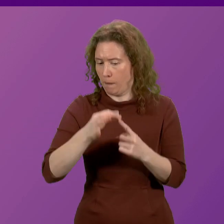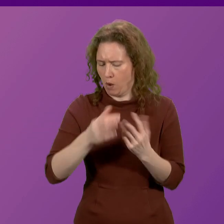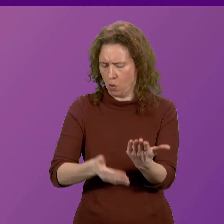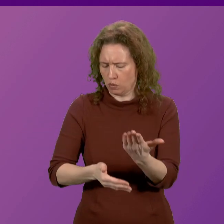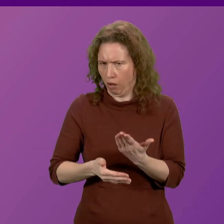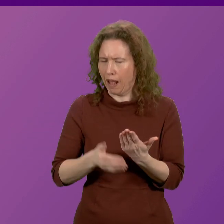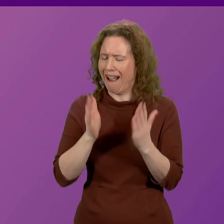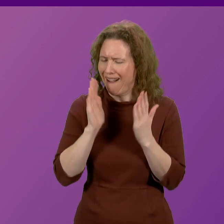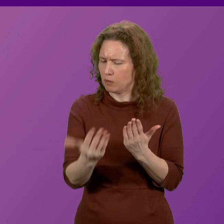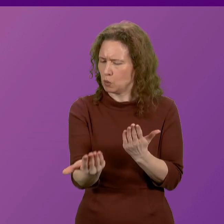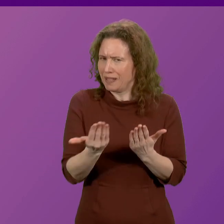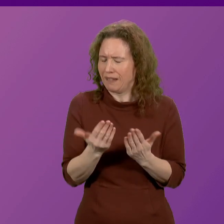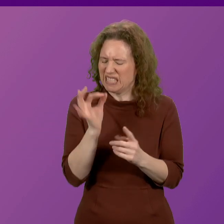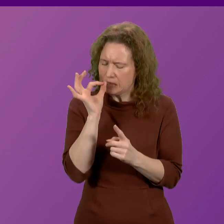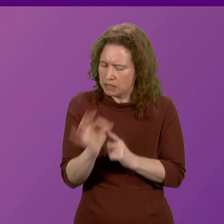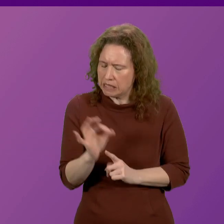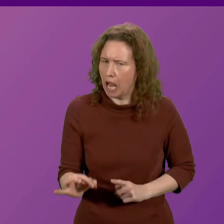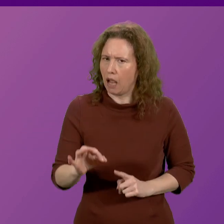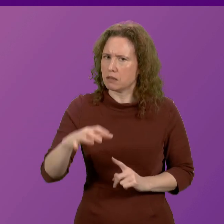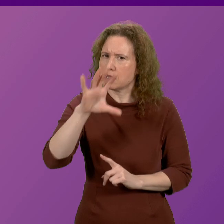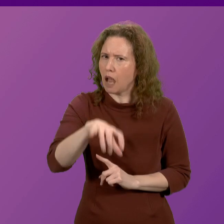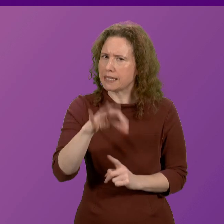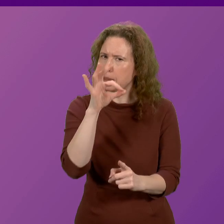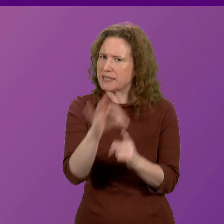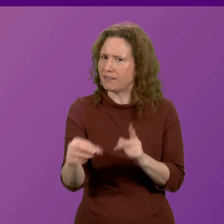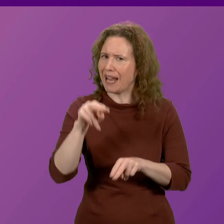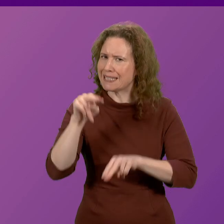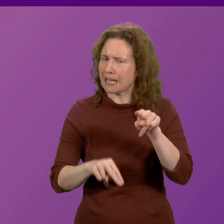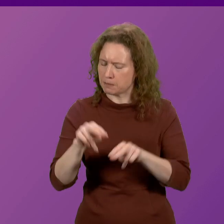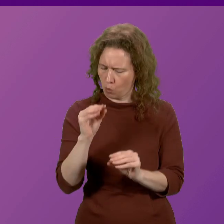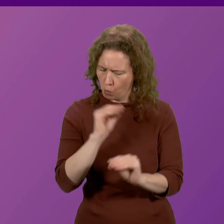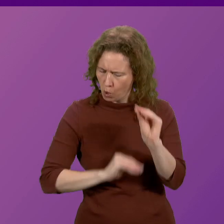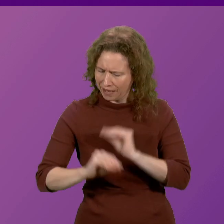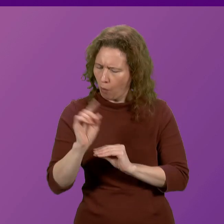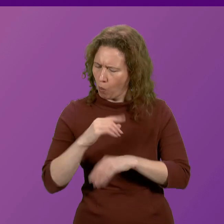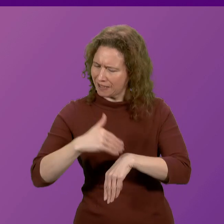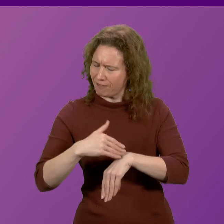a detailed, site-specific assessment will be required to identify effects on peatland quality,